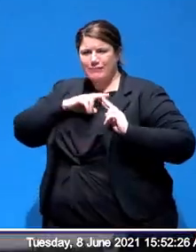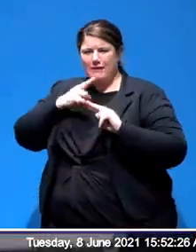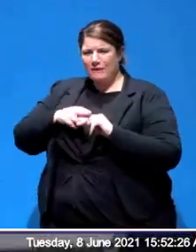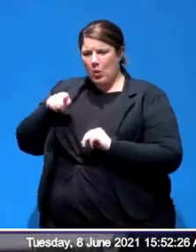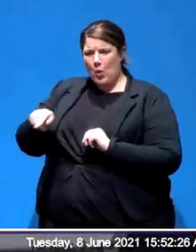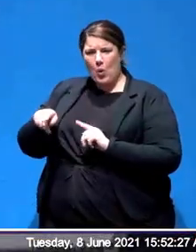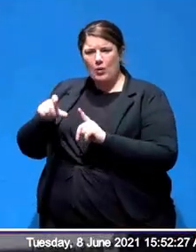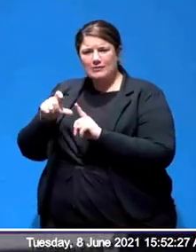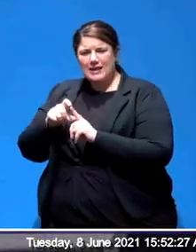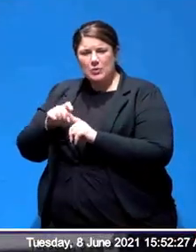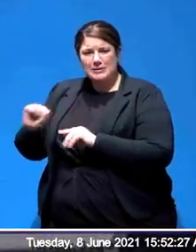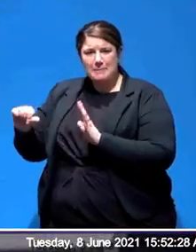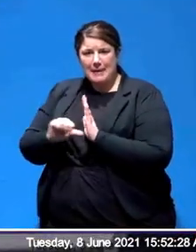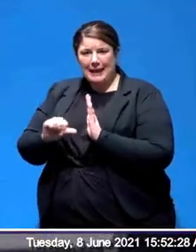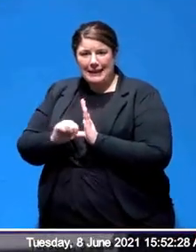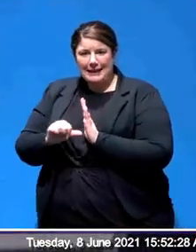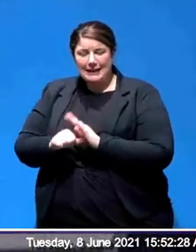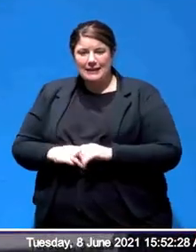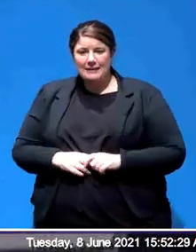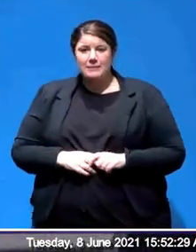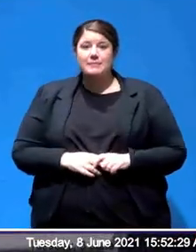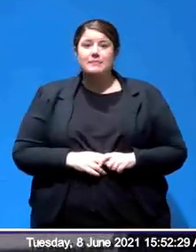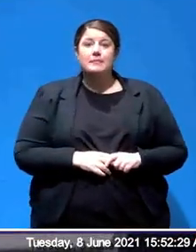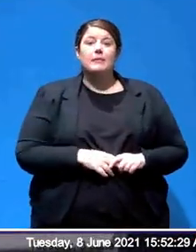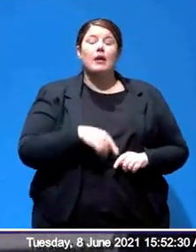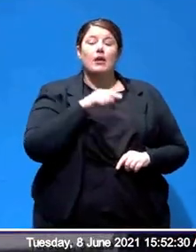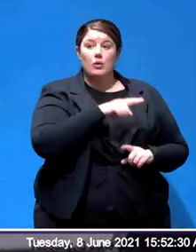Well, Daniel was under the Public Trustee, I believe.